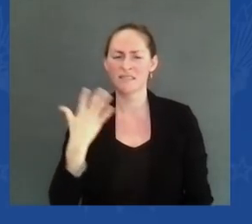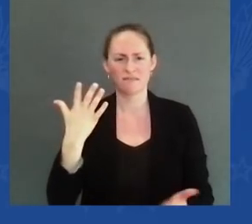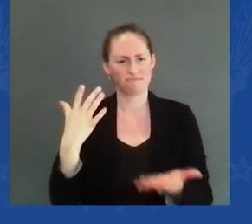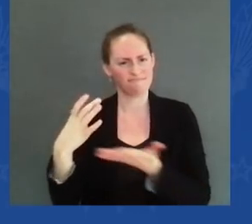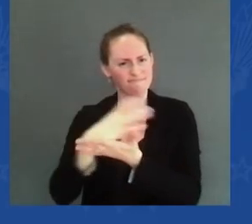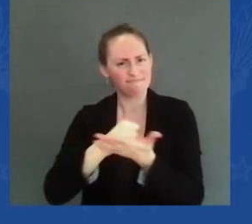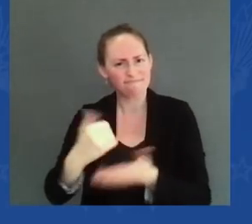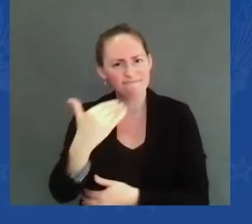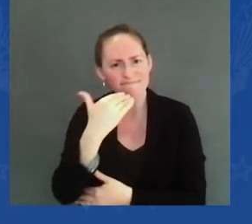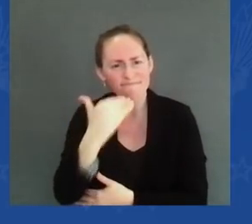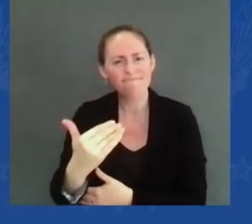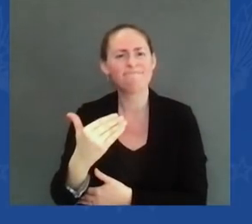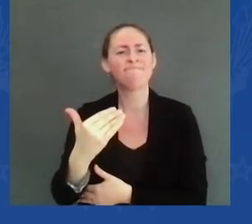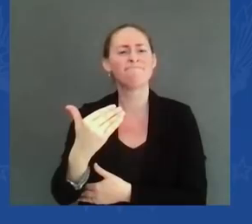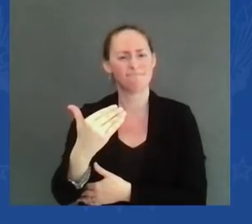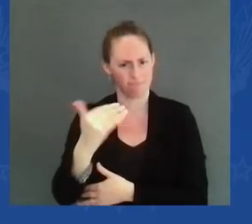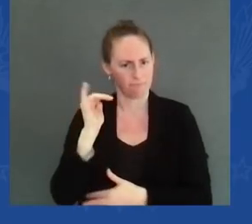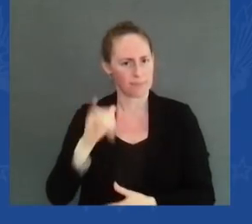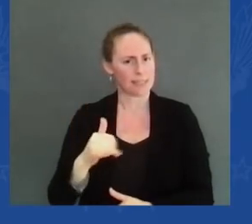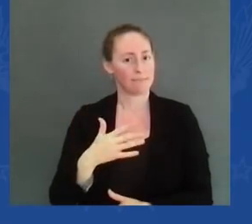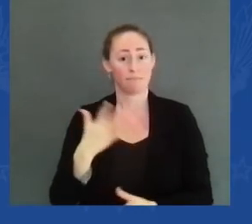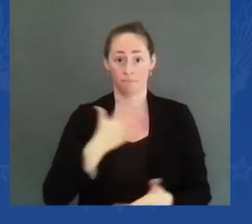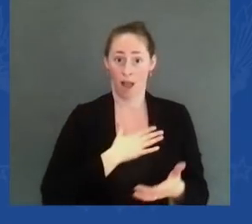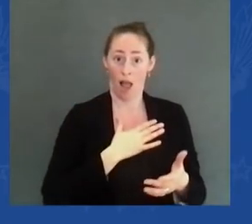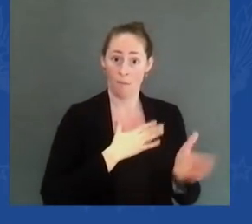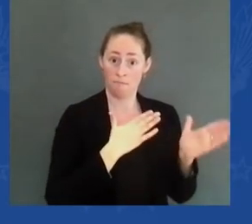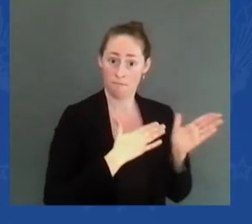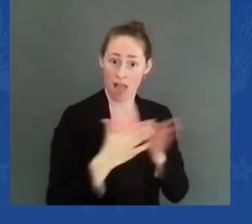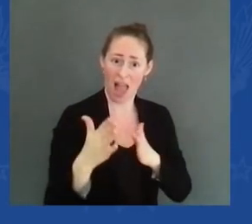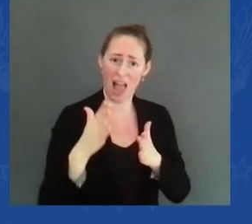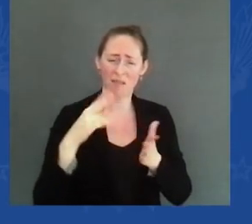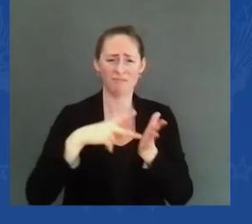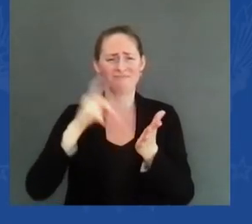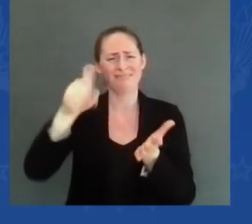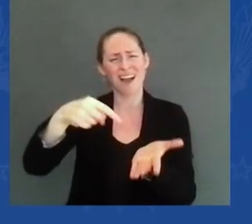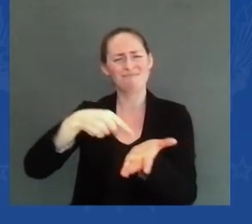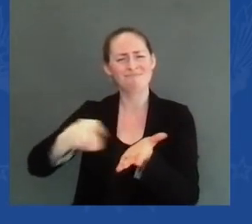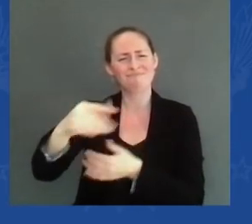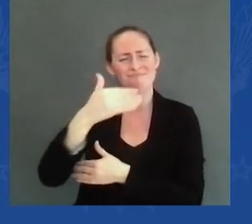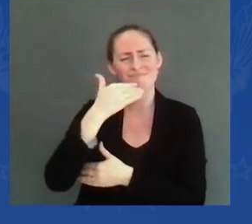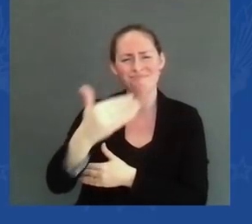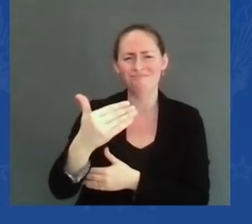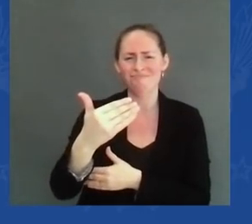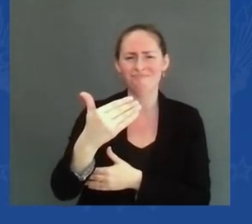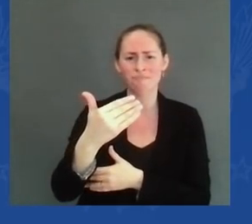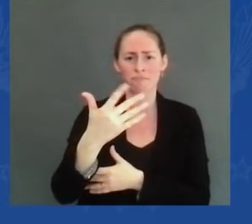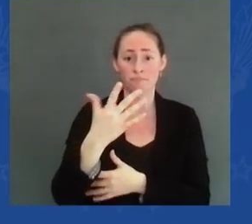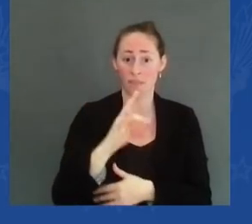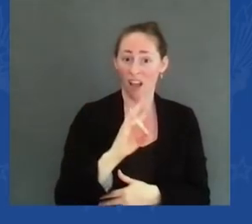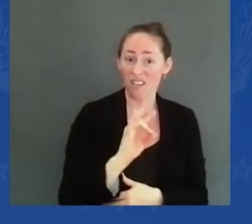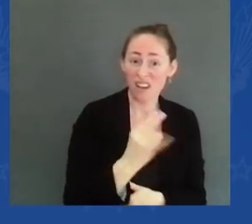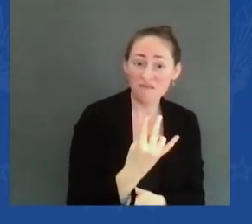Not $7 or $12 or $15, but $45, $50 an hour, plus healthcare.